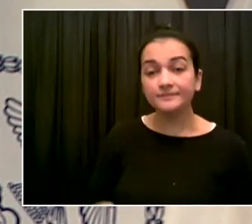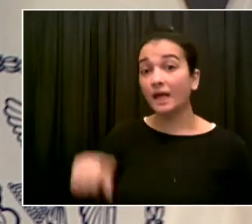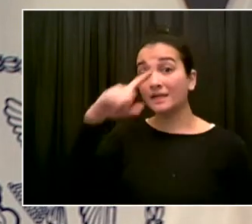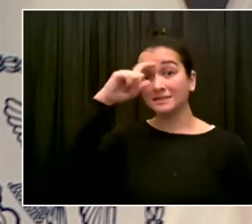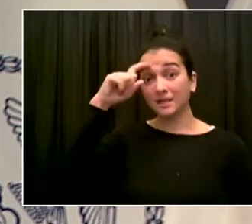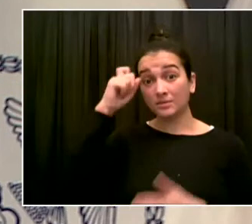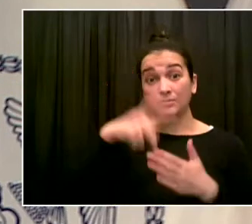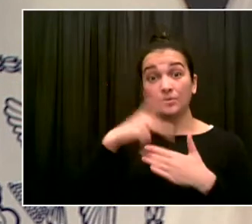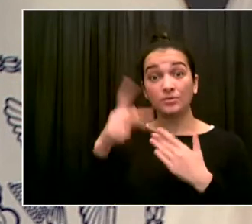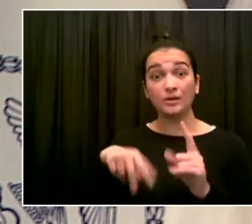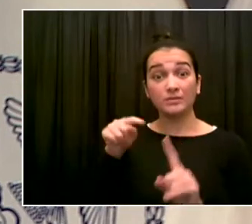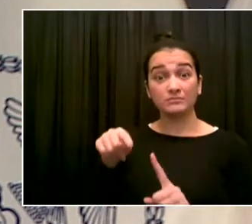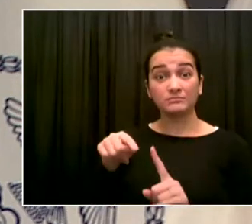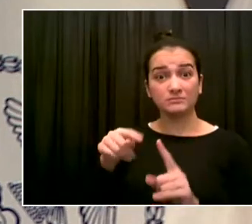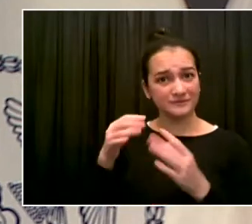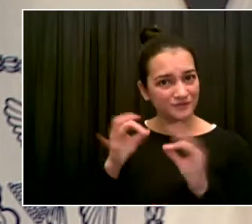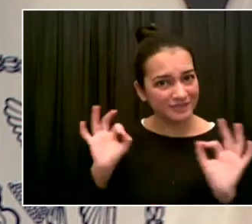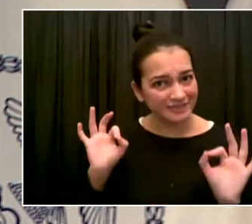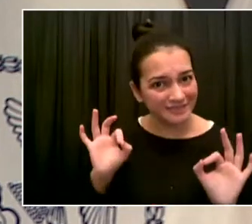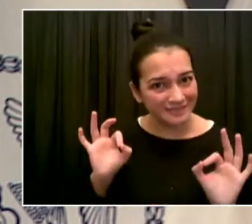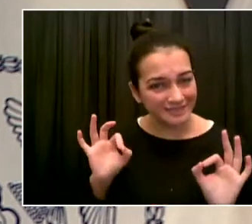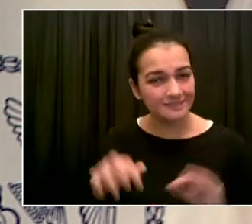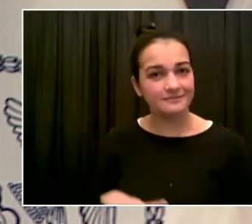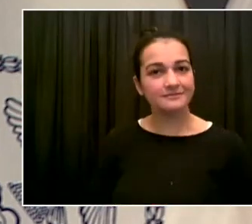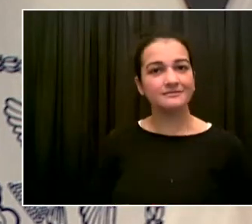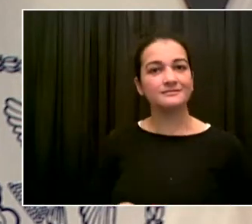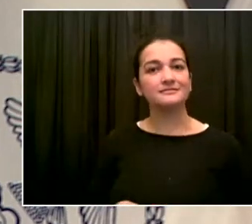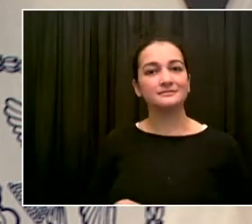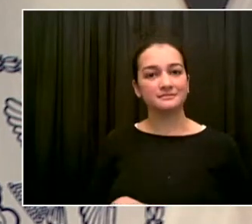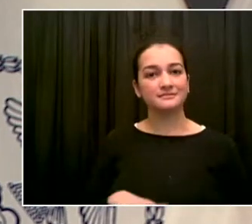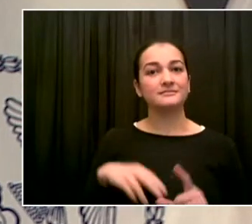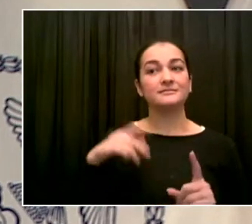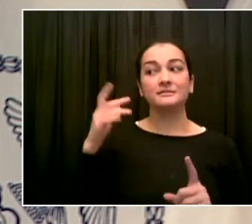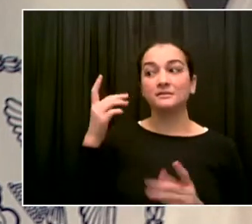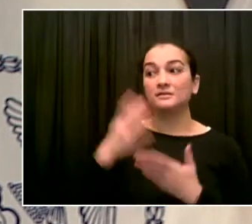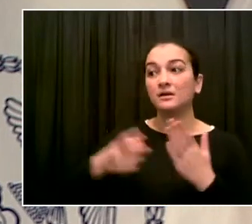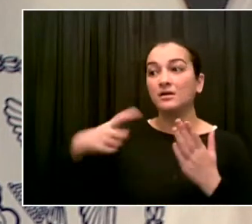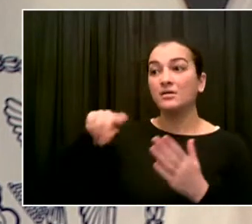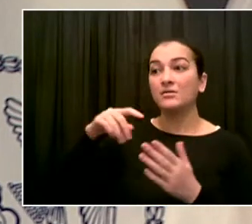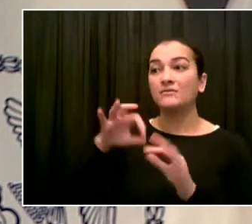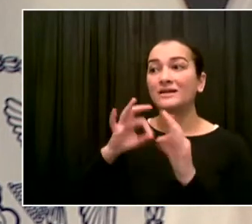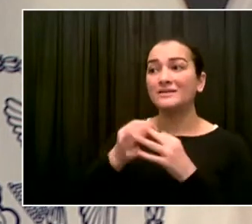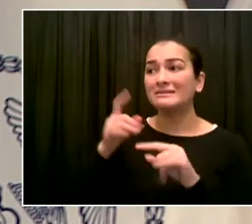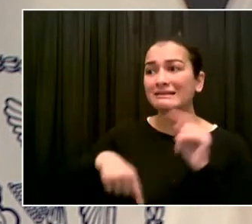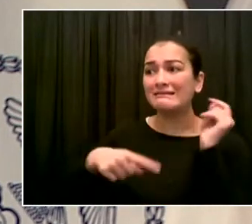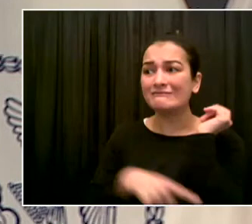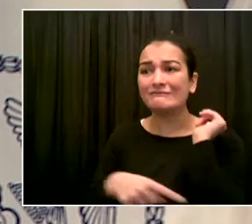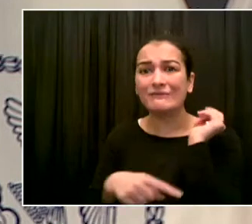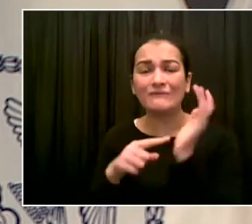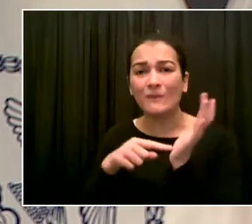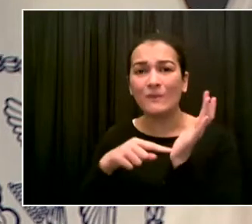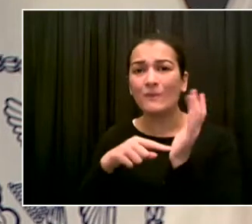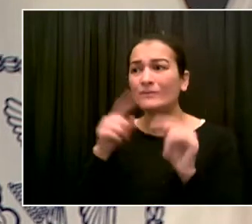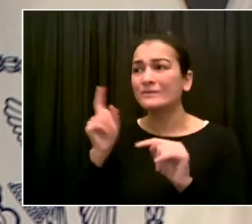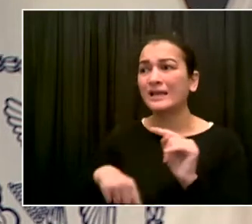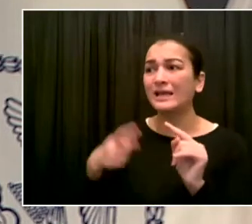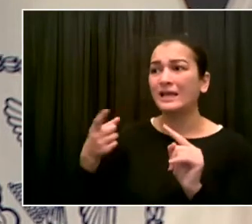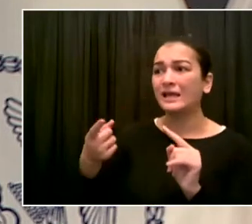THAT SUMMARIZE THINGS AND IT TOOK A FINANCIAL BURDEN OFF OF WORKING FAMILIES